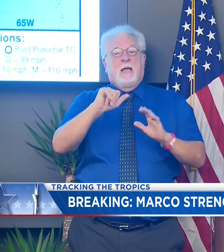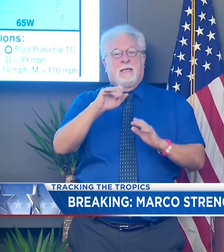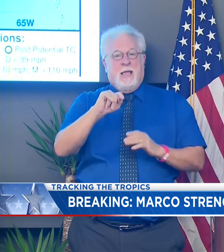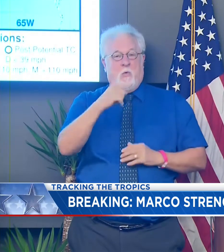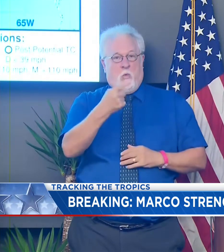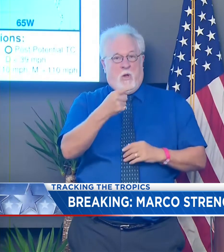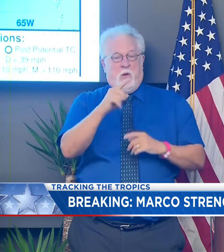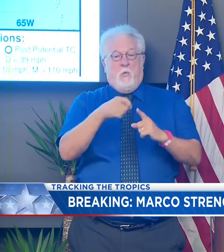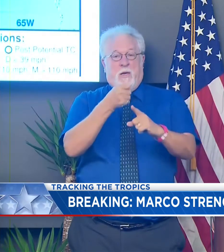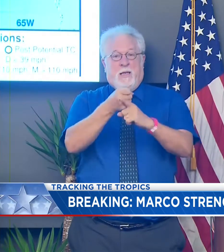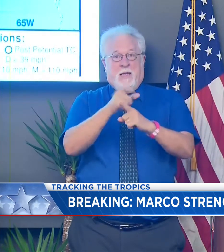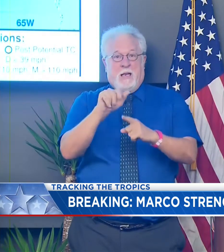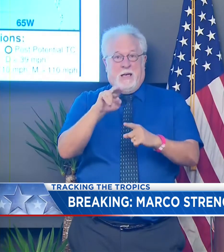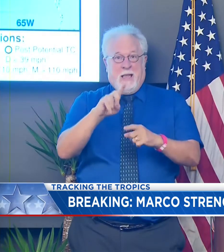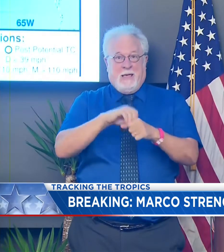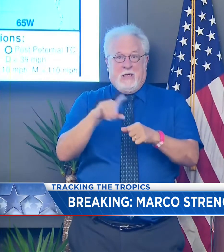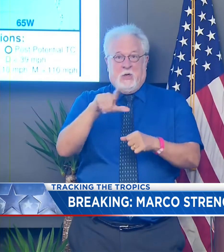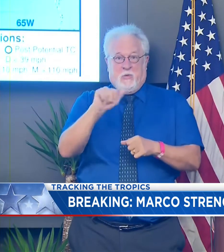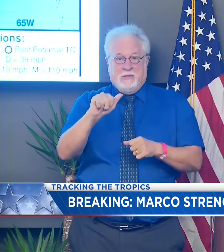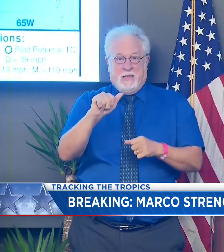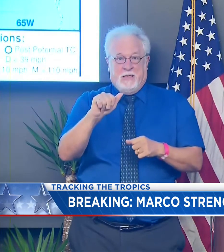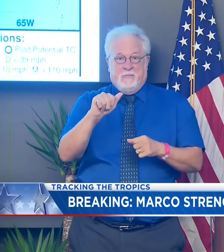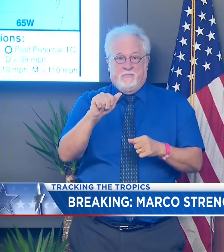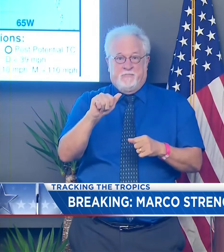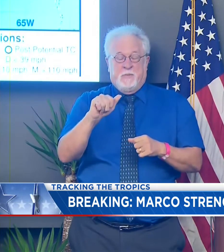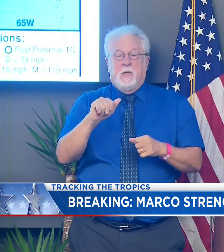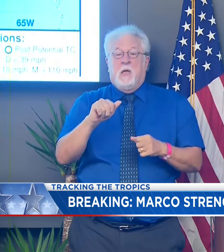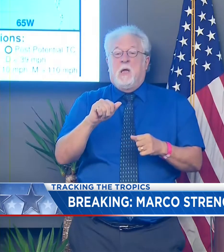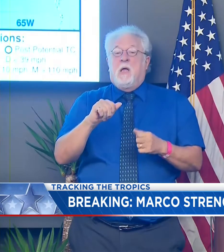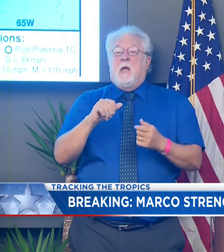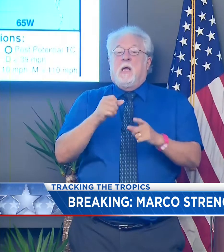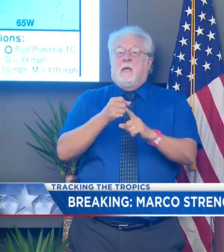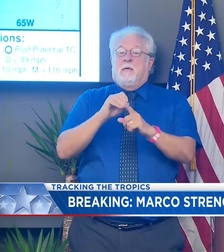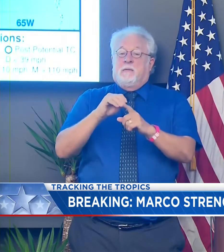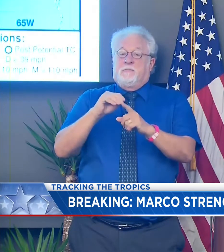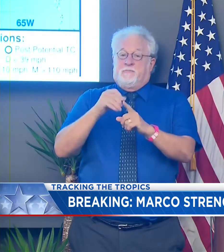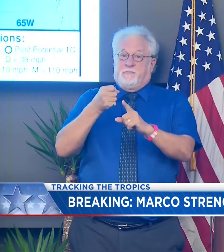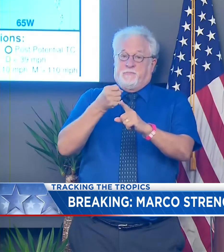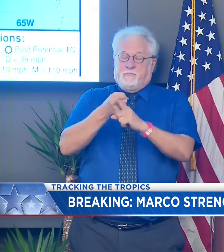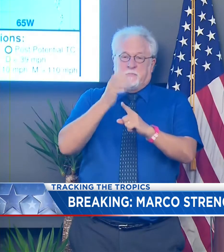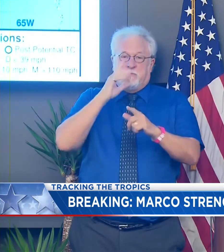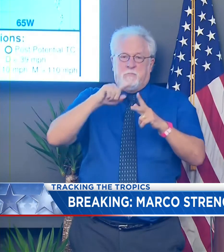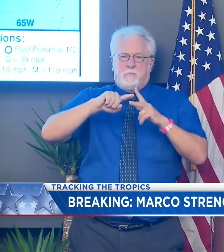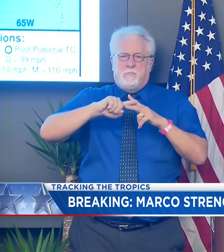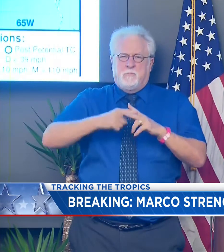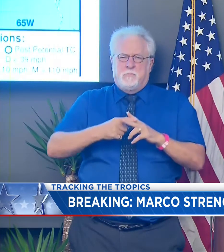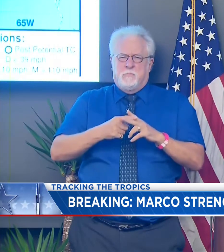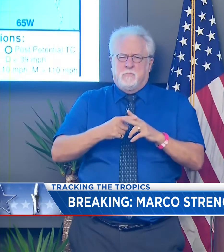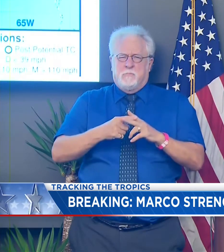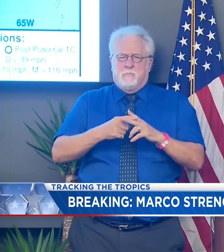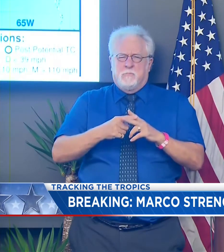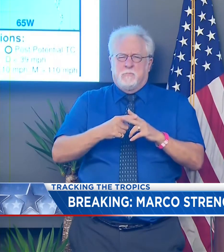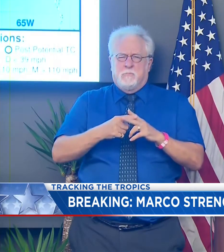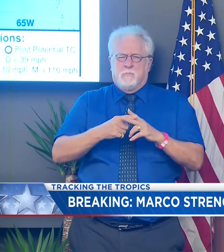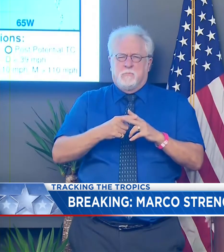CATEGORY 1 HURRICANE. WE EXPECT IT TO BE A CATEGORY 1